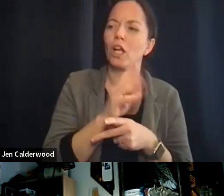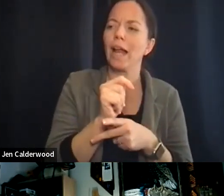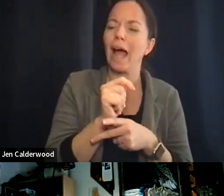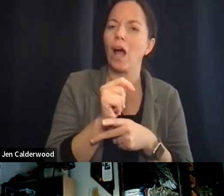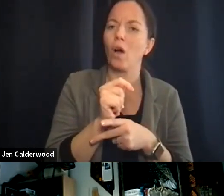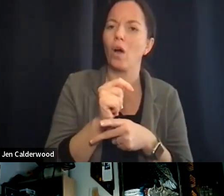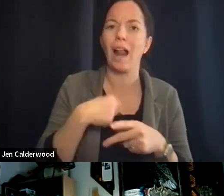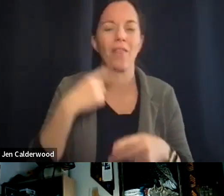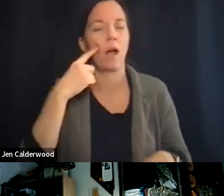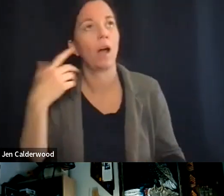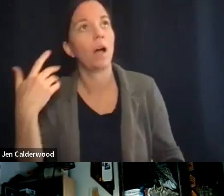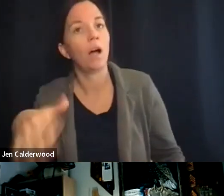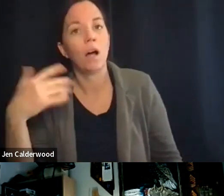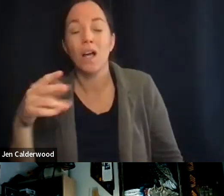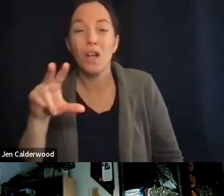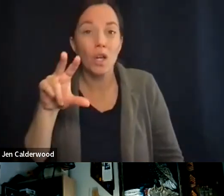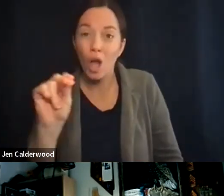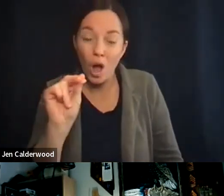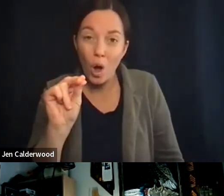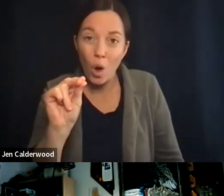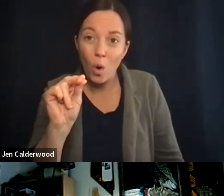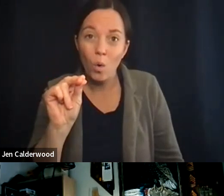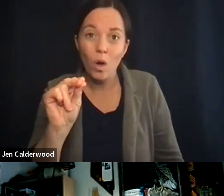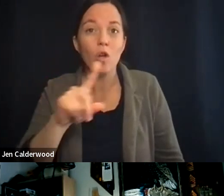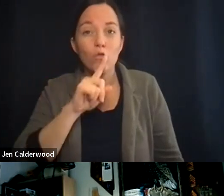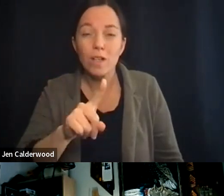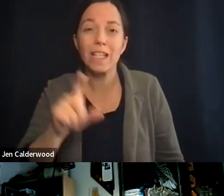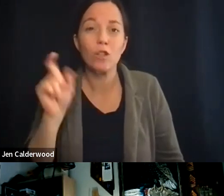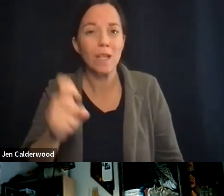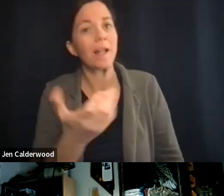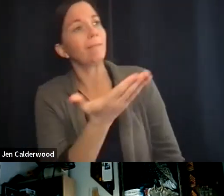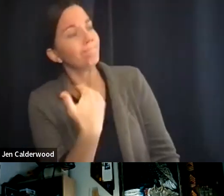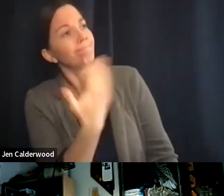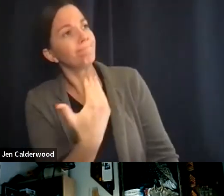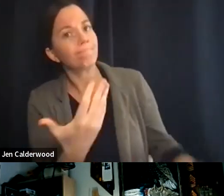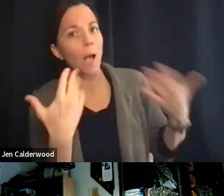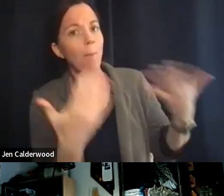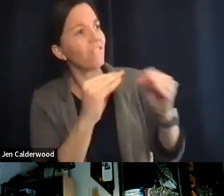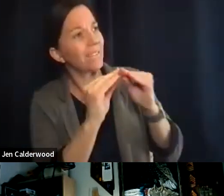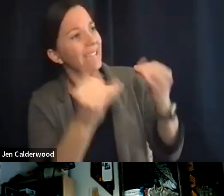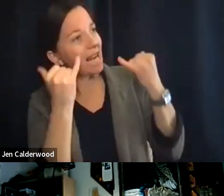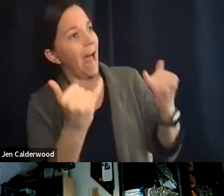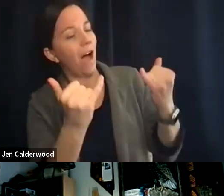It was incredible disturbing to hear my state tell these providers, we will work with you. Oh, will work with you. Don't worry about it. We're all learning we'll we'll figure it out. Don't worry about it we'll figure it out. I thought ugh, no.